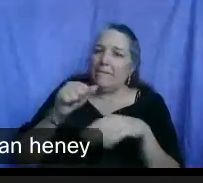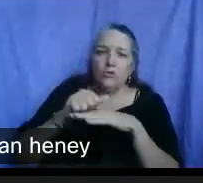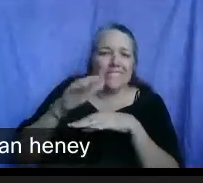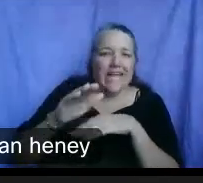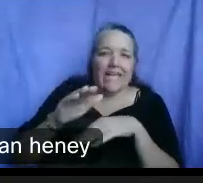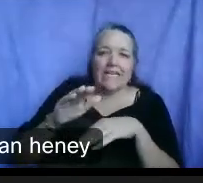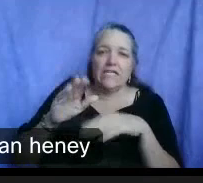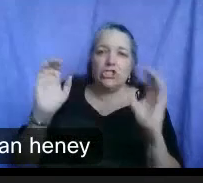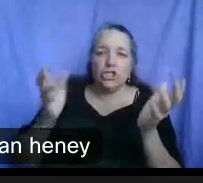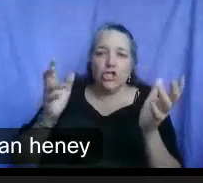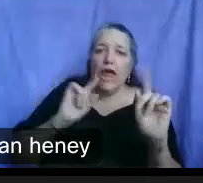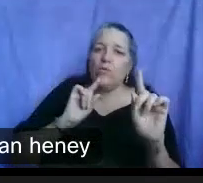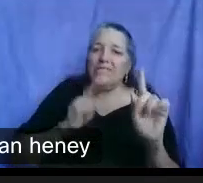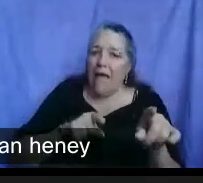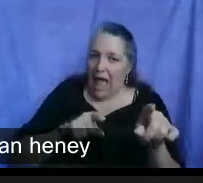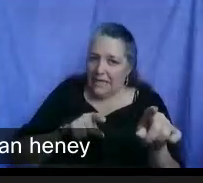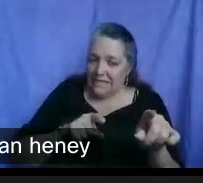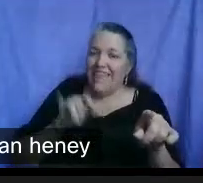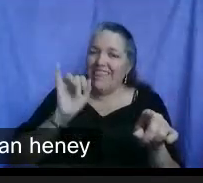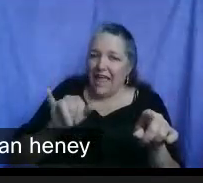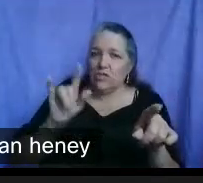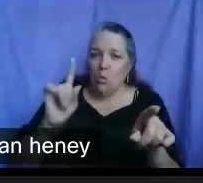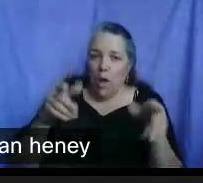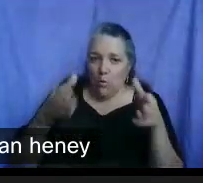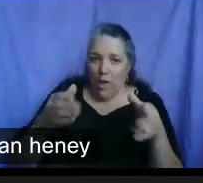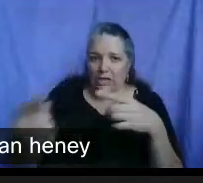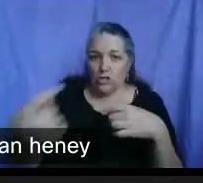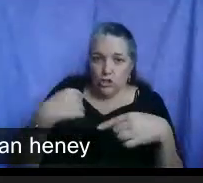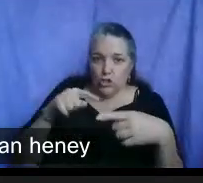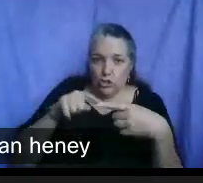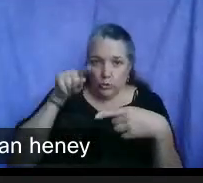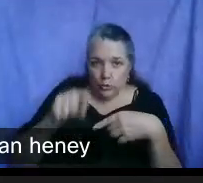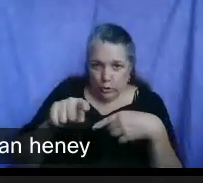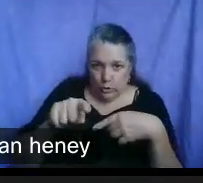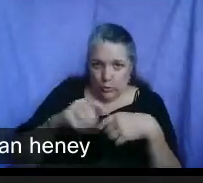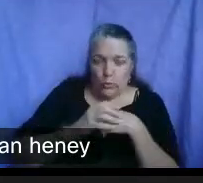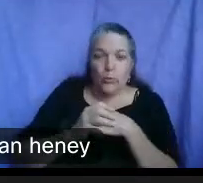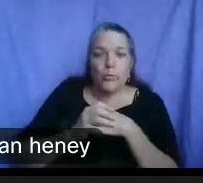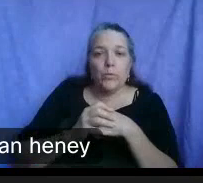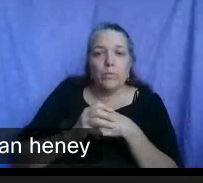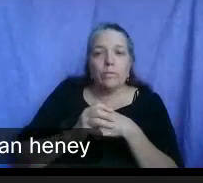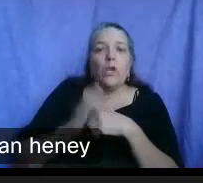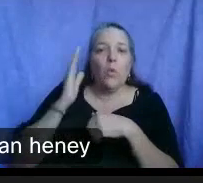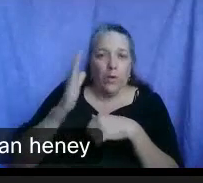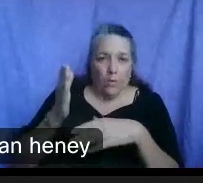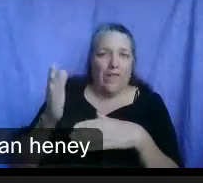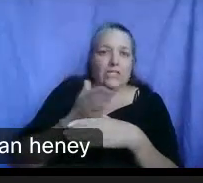us to send you links and other resources. In the chat box, we will be sharing through the webinar